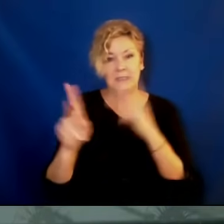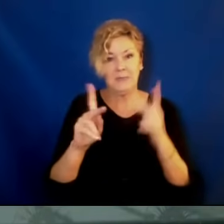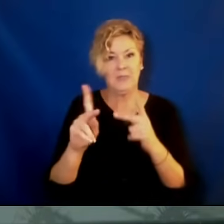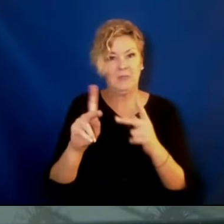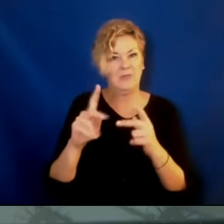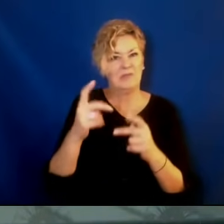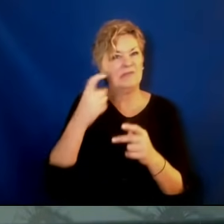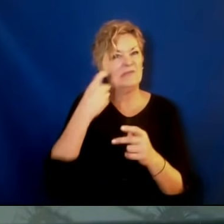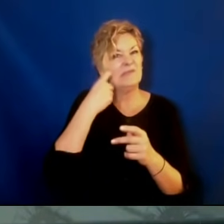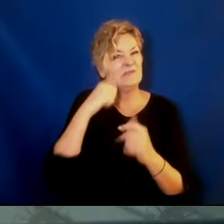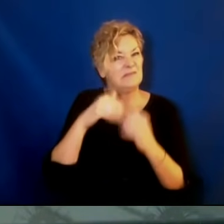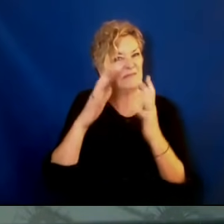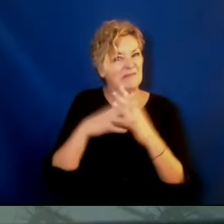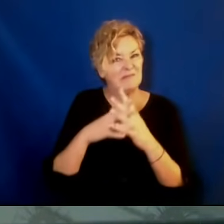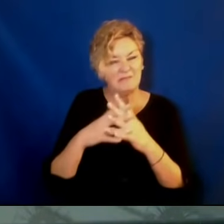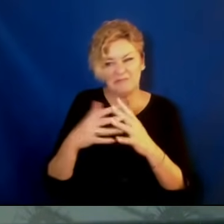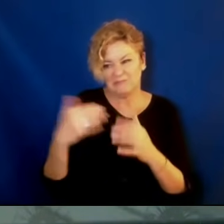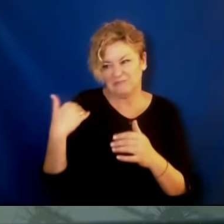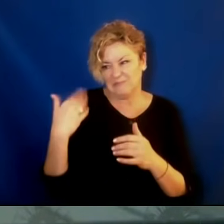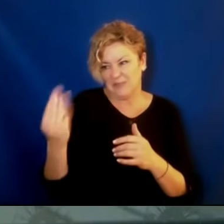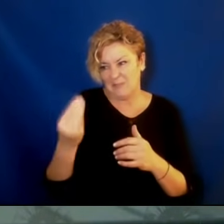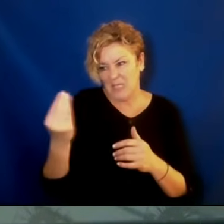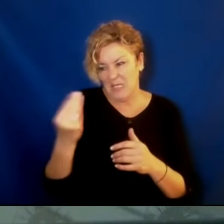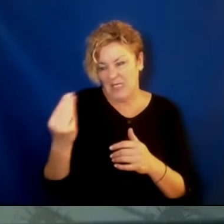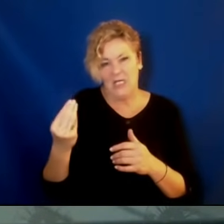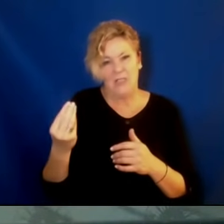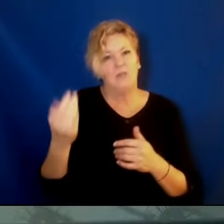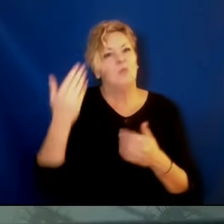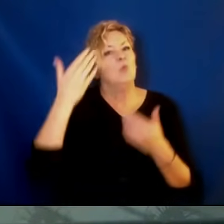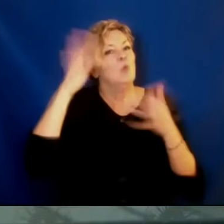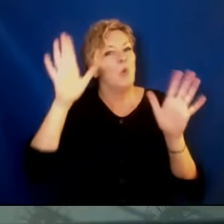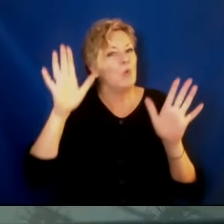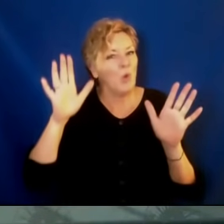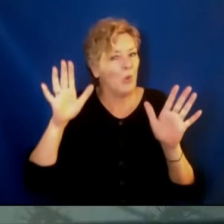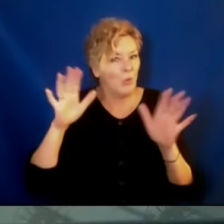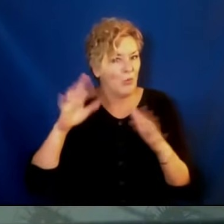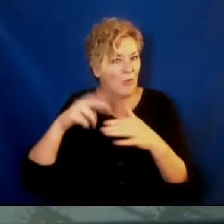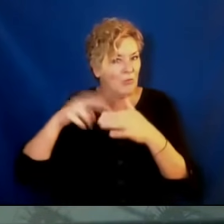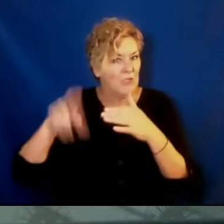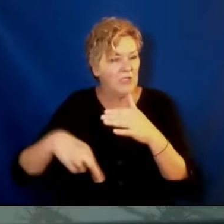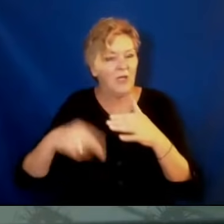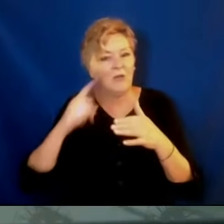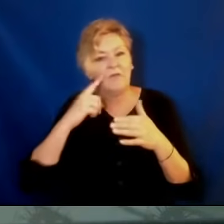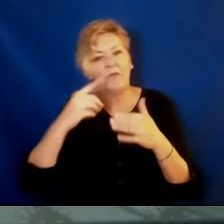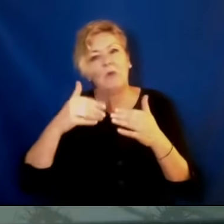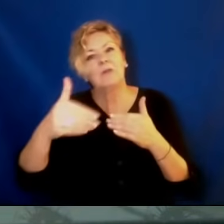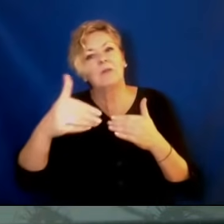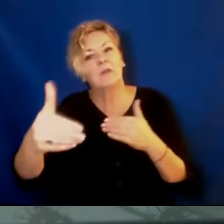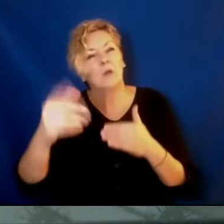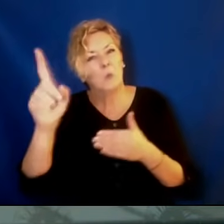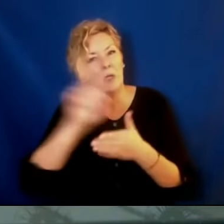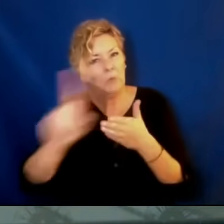young people who are showing leadership out there, we need more of you. And to teachers and others who are playing